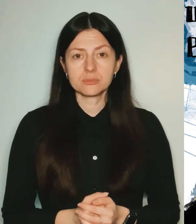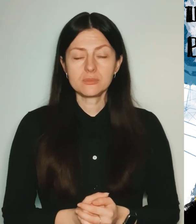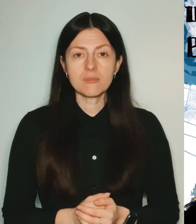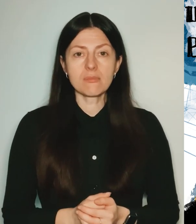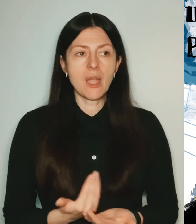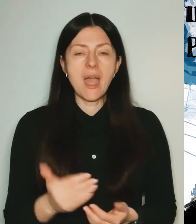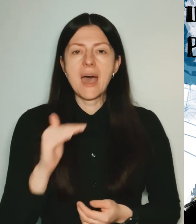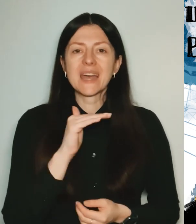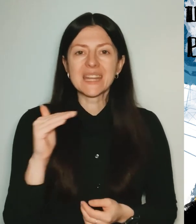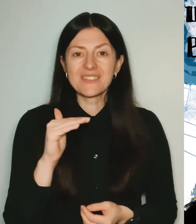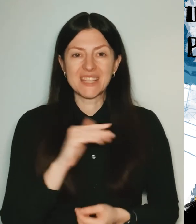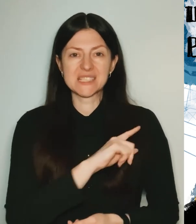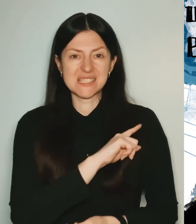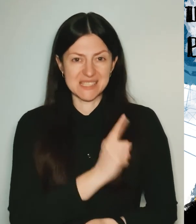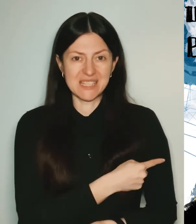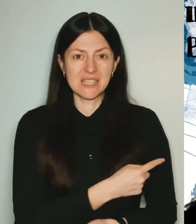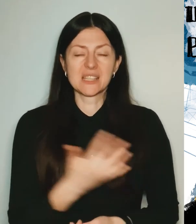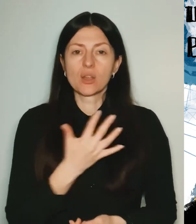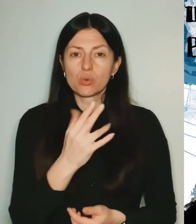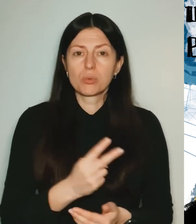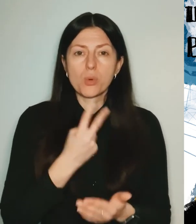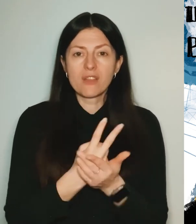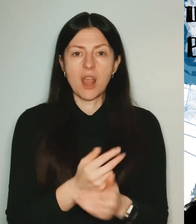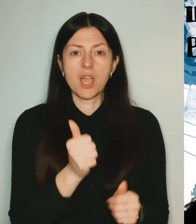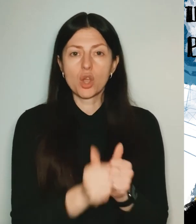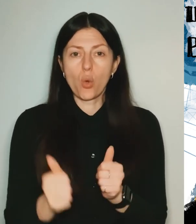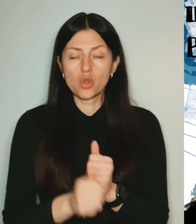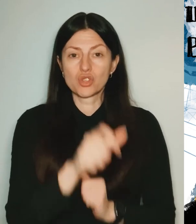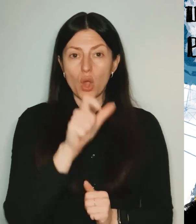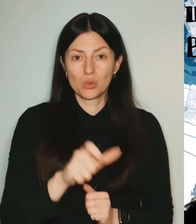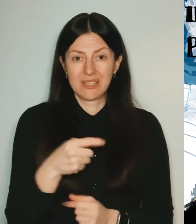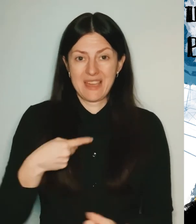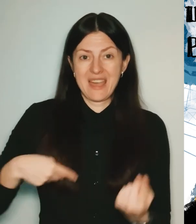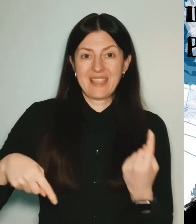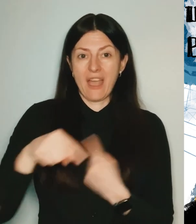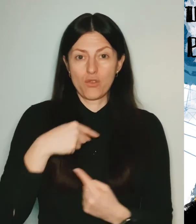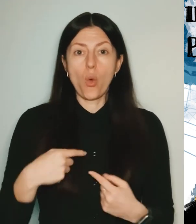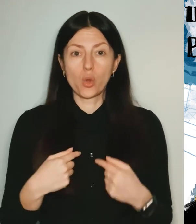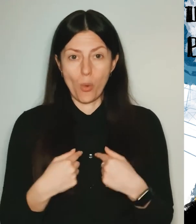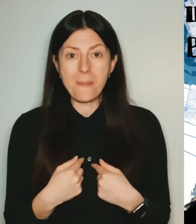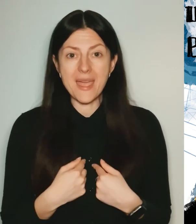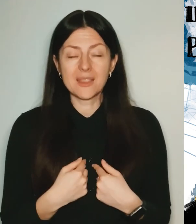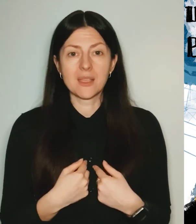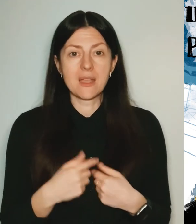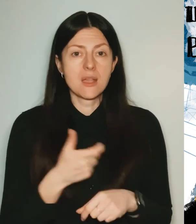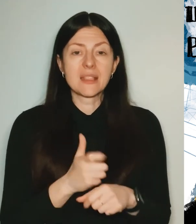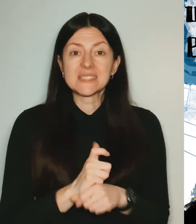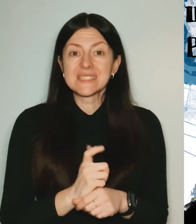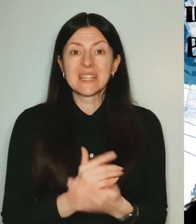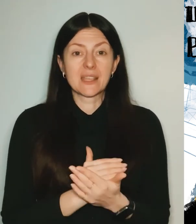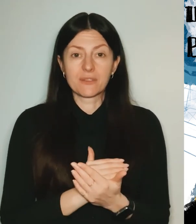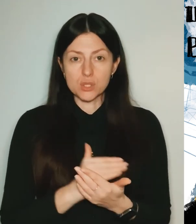The level of that power that everyone is releasing around me is so high that…